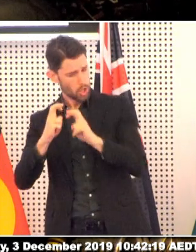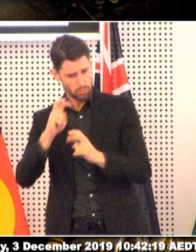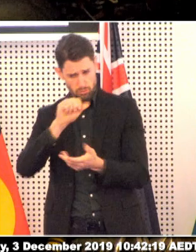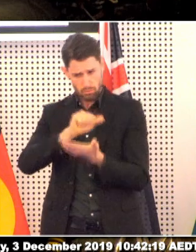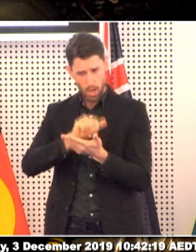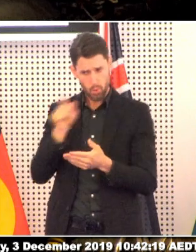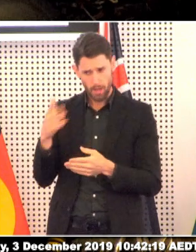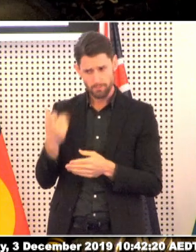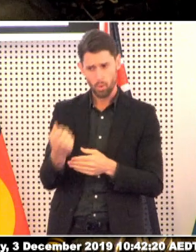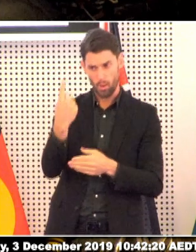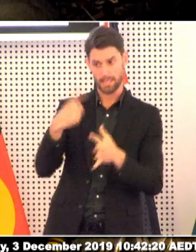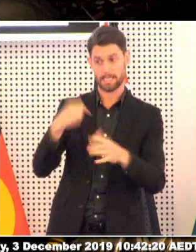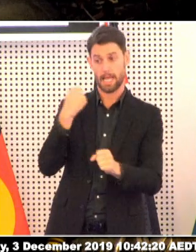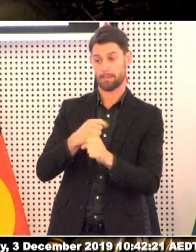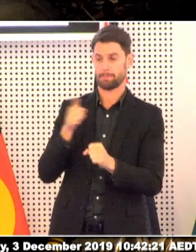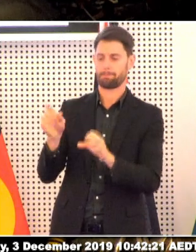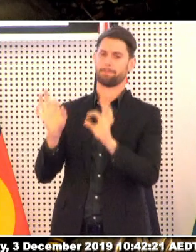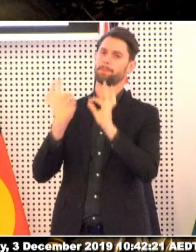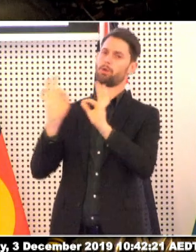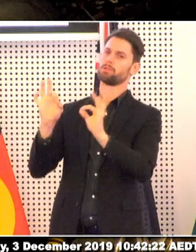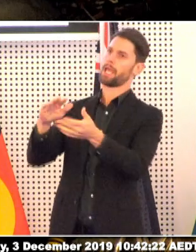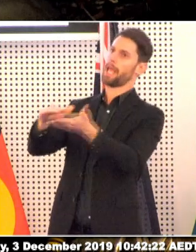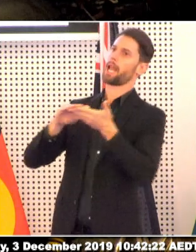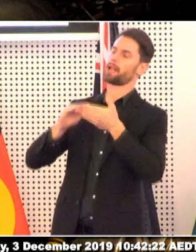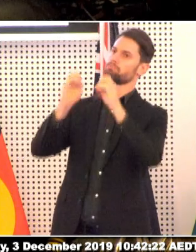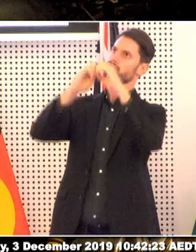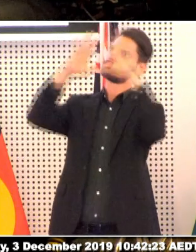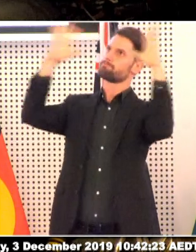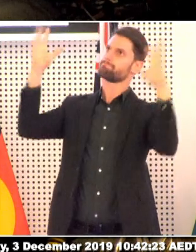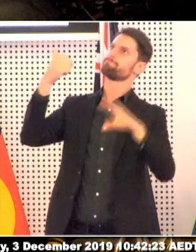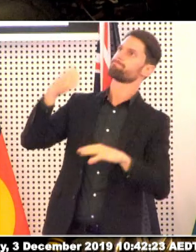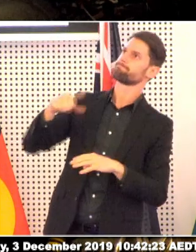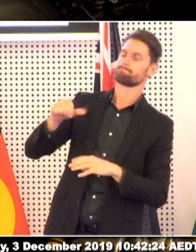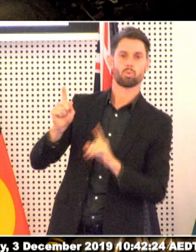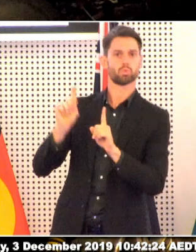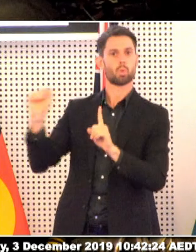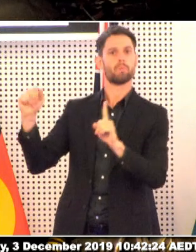Sure. Which is a good example to sort of help start off the discussion that we’re about to have. Sure.